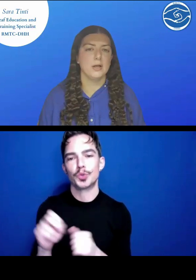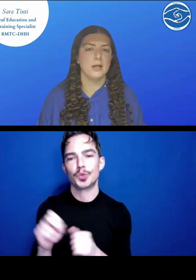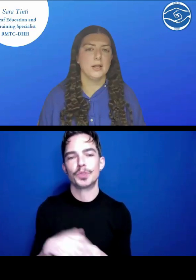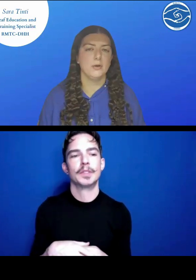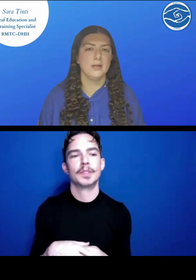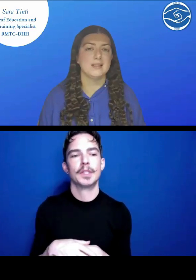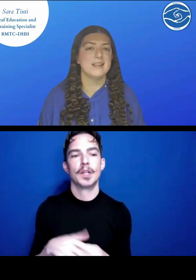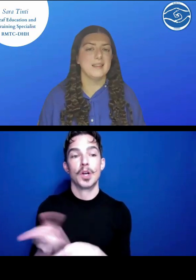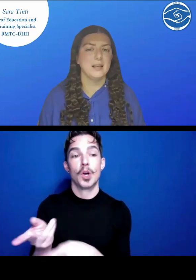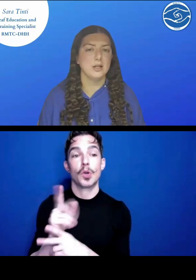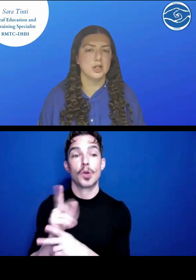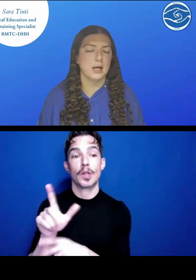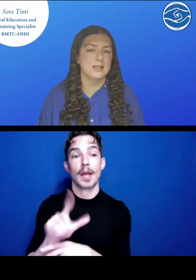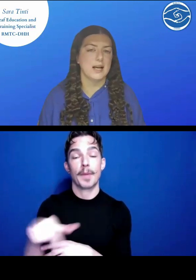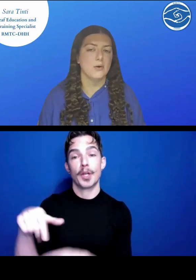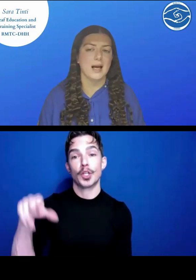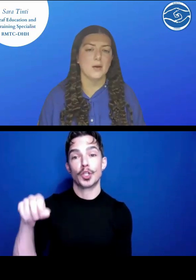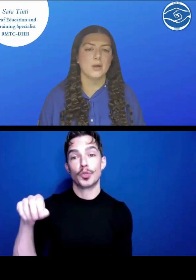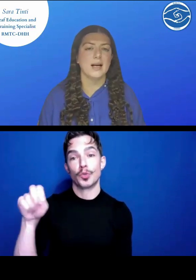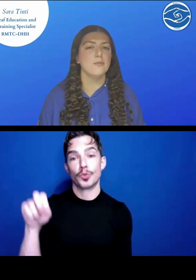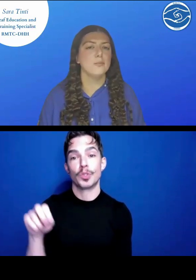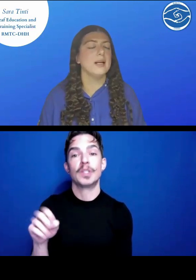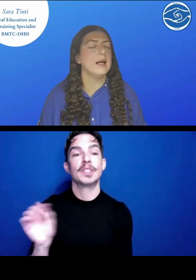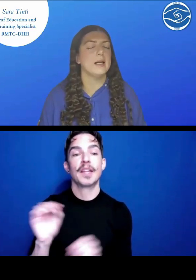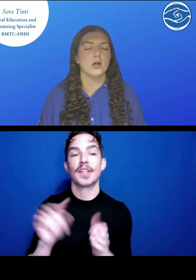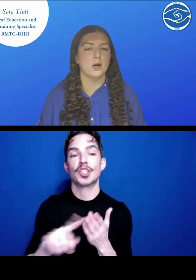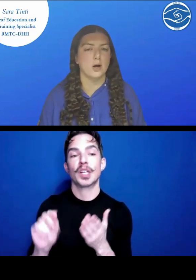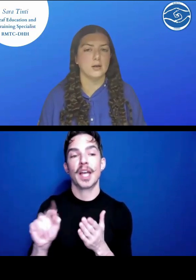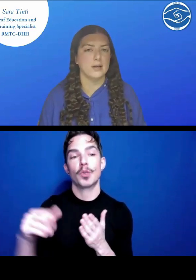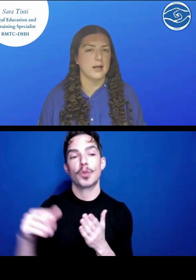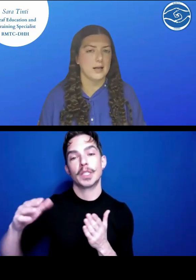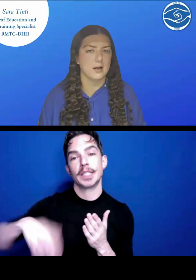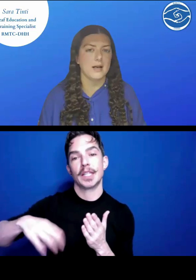library queue because nothing is checked out yet. We're kind of putting it in our cart kind of like